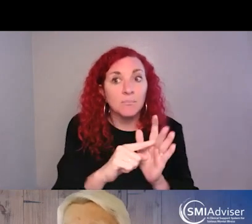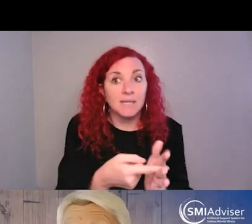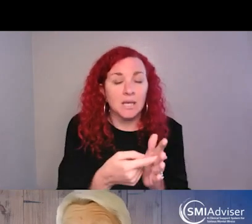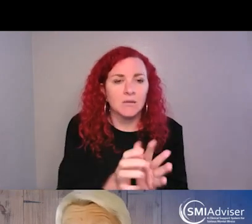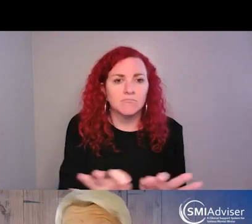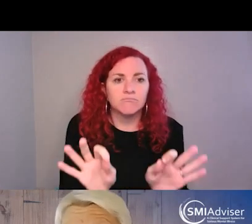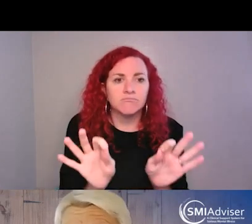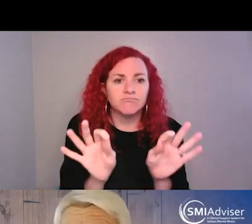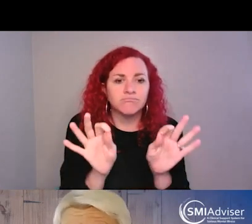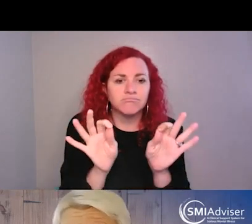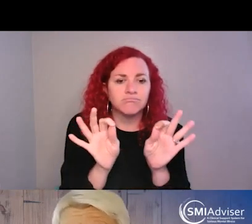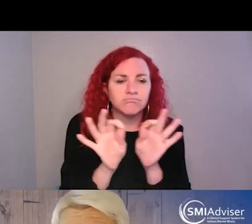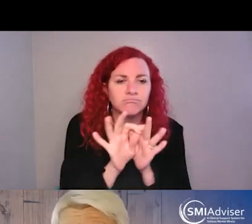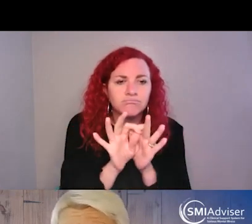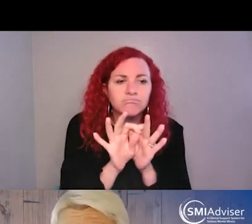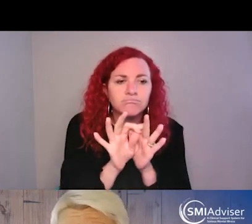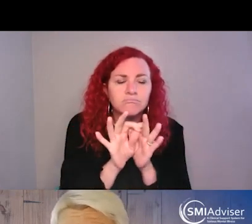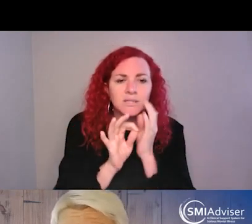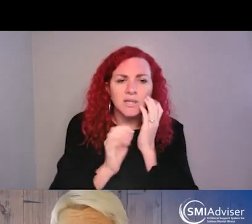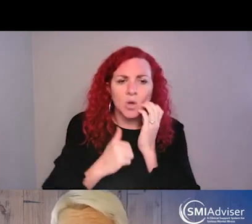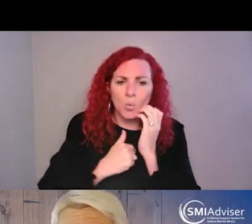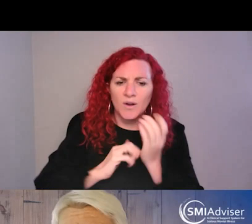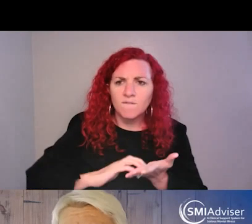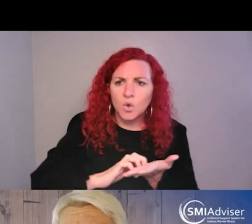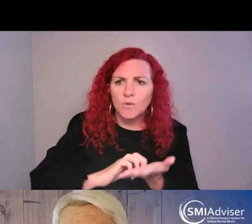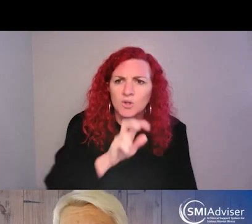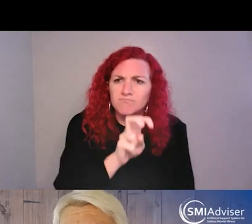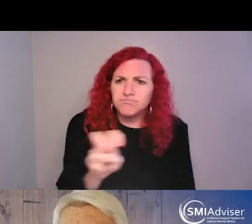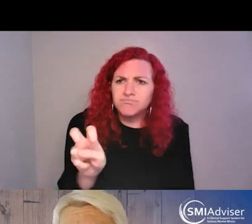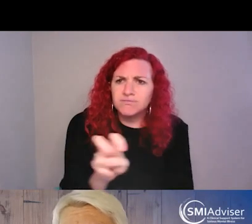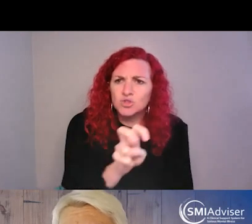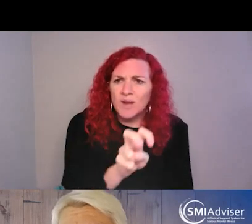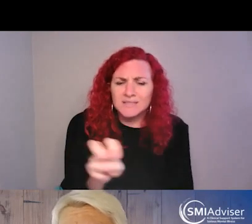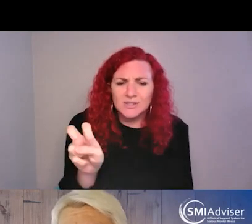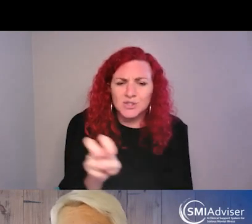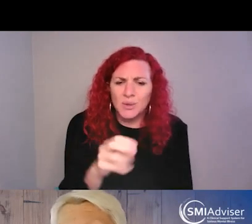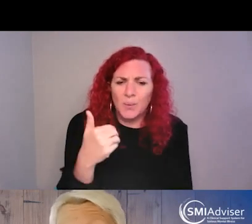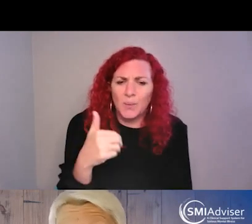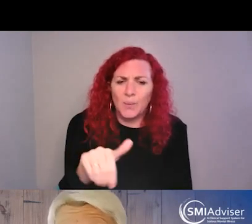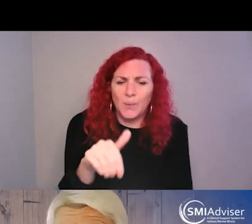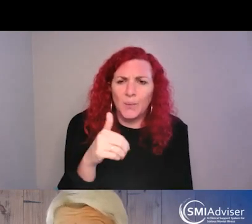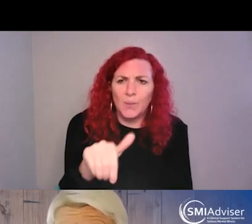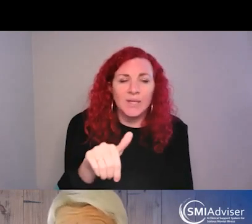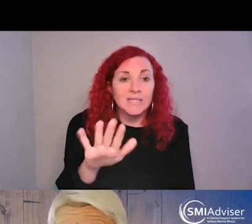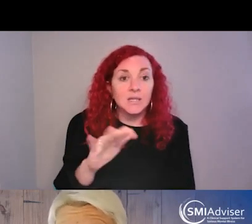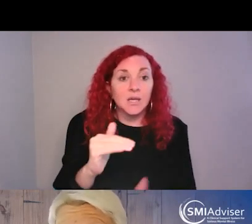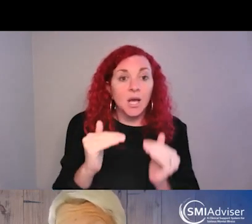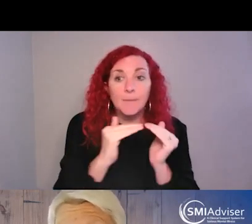VULNERABLE WE ARE AT THESE TRANSITION POINTS. PEERS ARE ONE THING THAT WE CAN LEVERAGE.